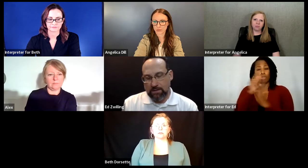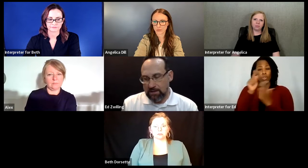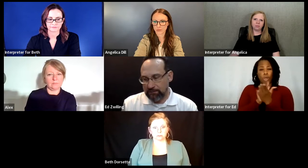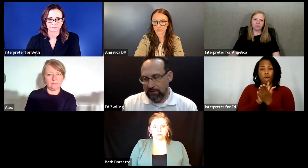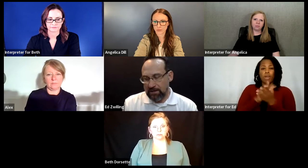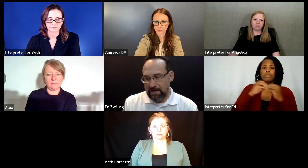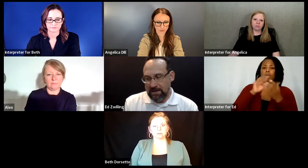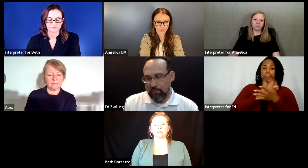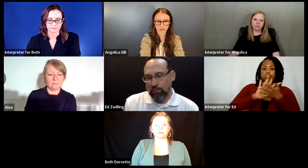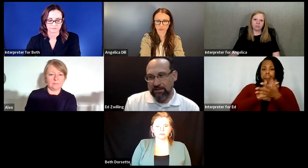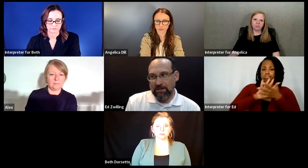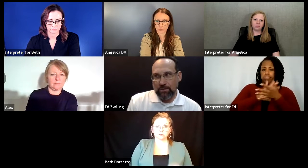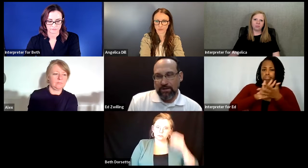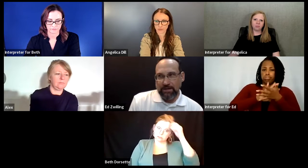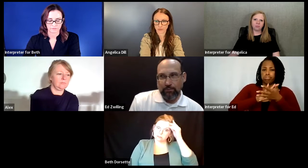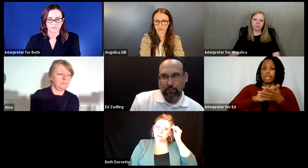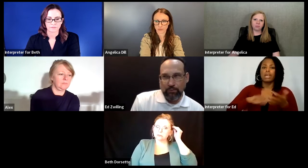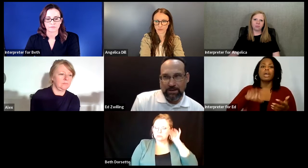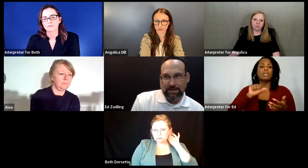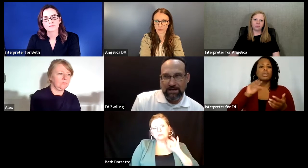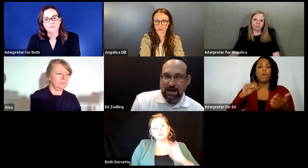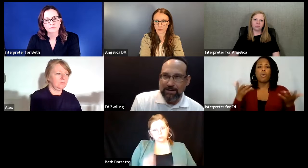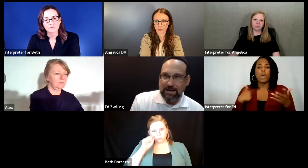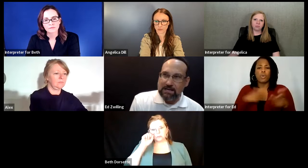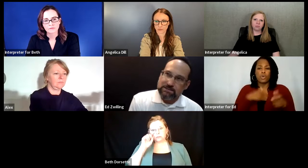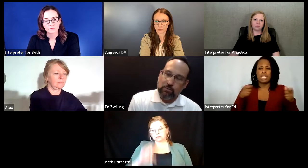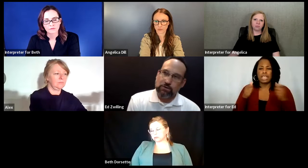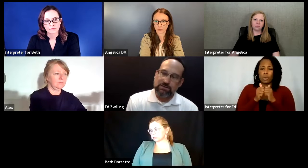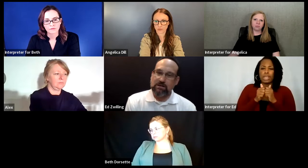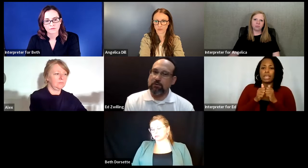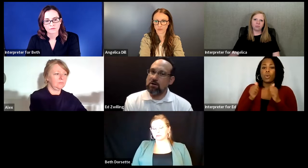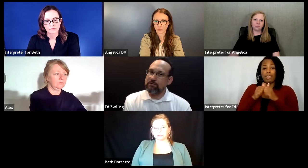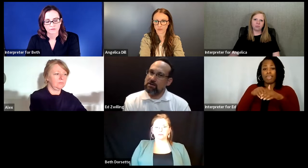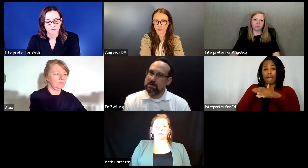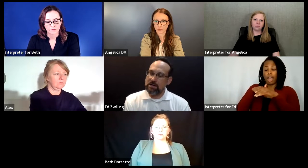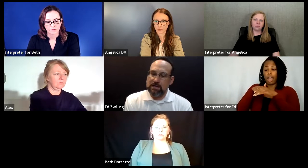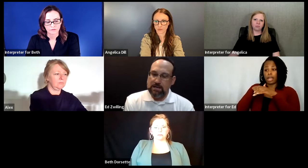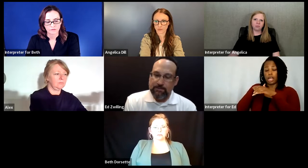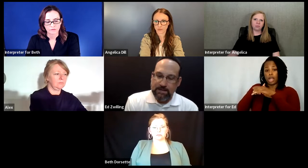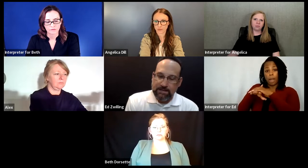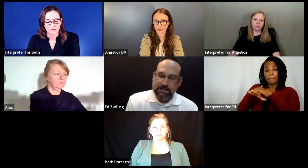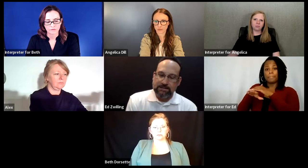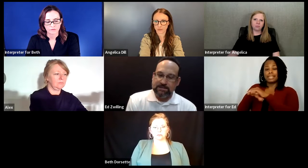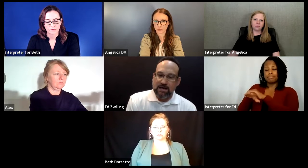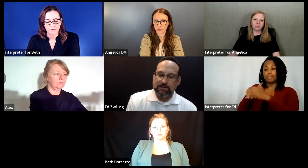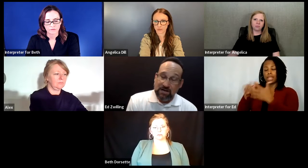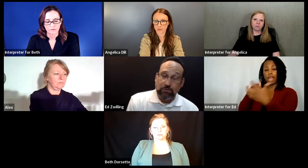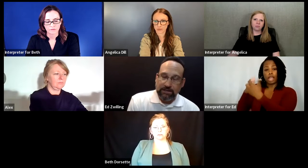And what we are dealing with in accommodating someone who is Deaf or hearing loss is generally